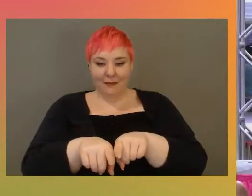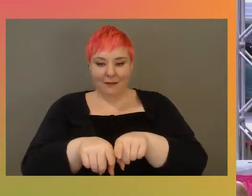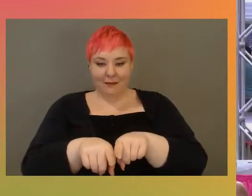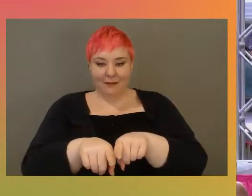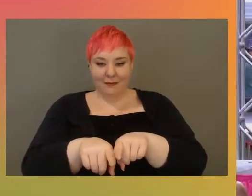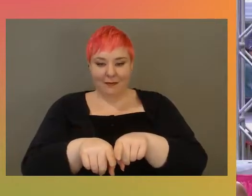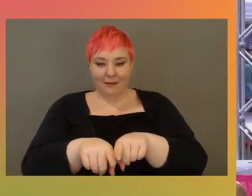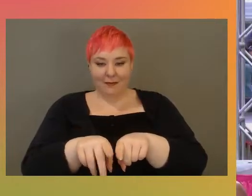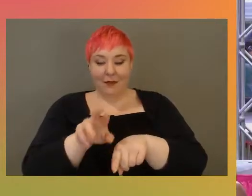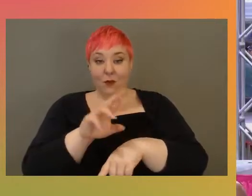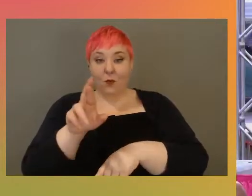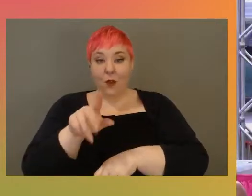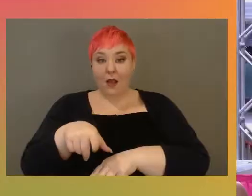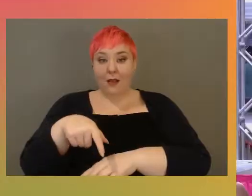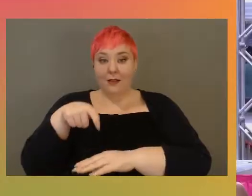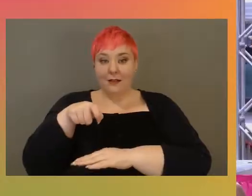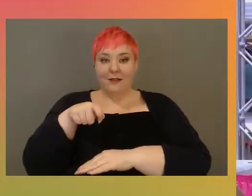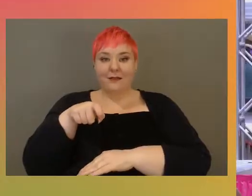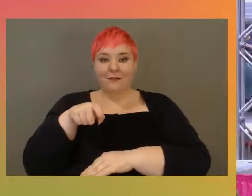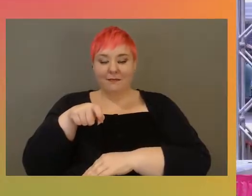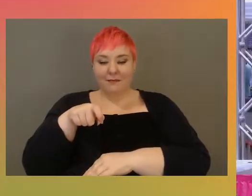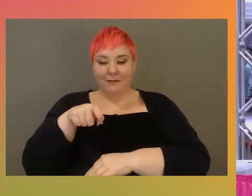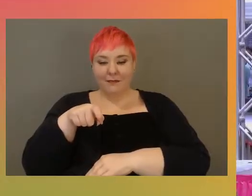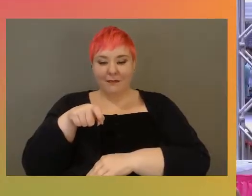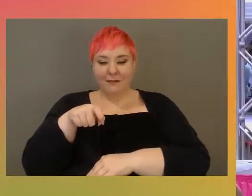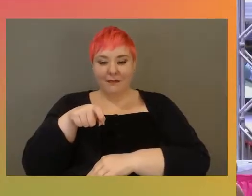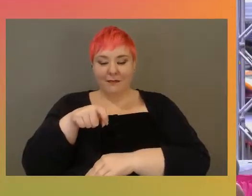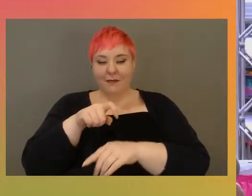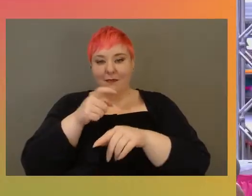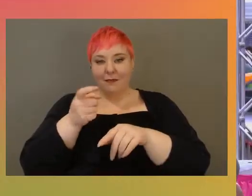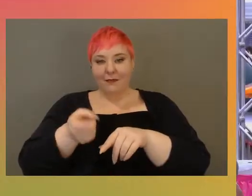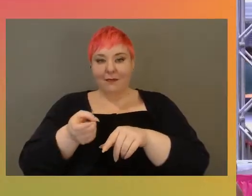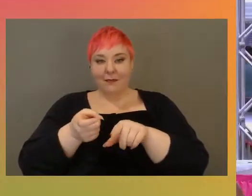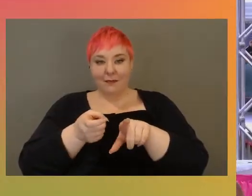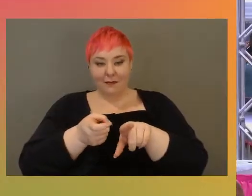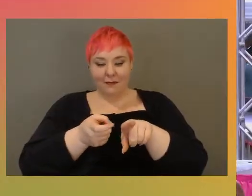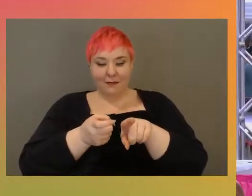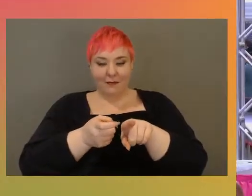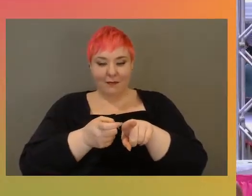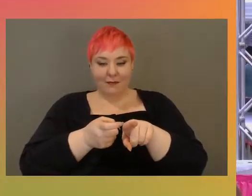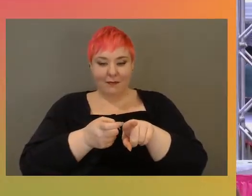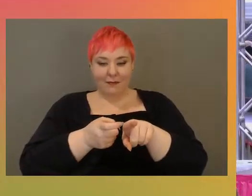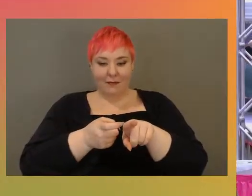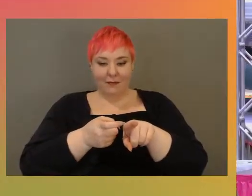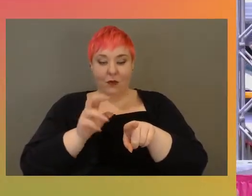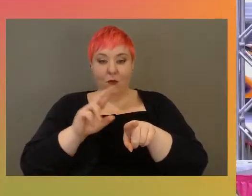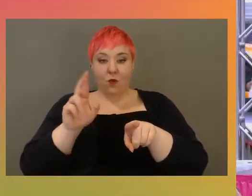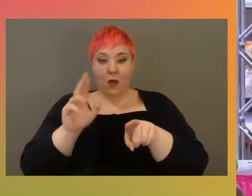REACH, AND LEGS.